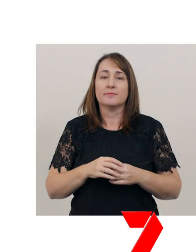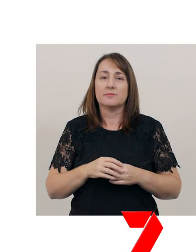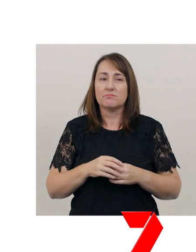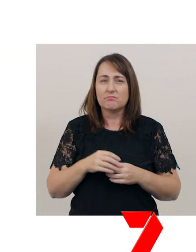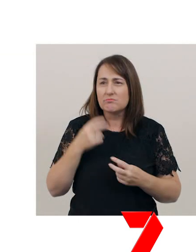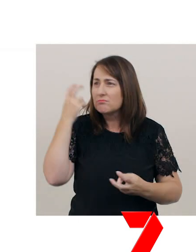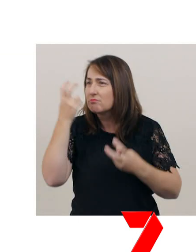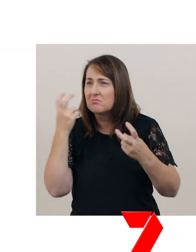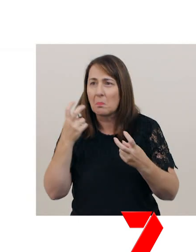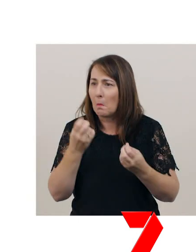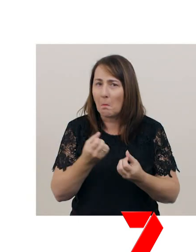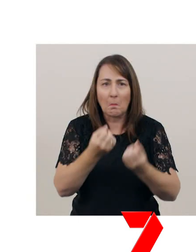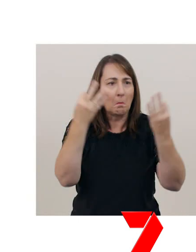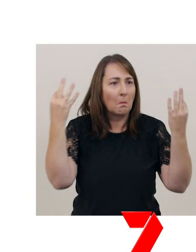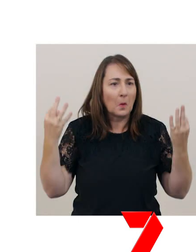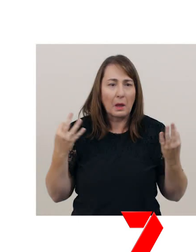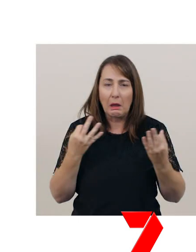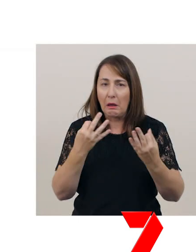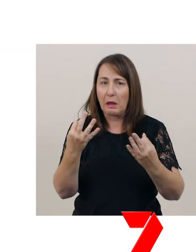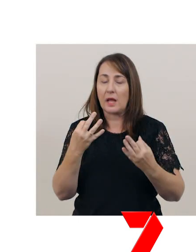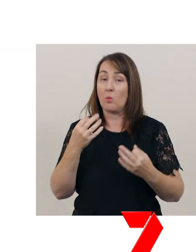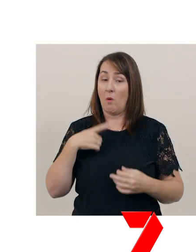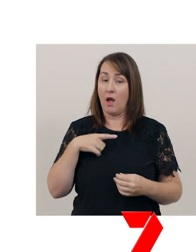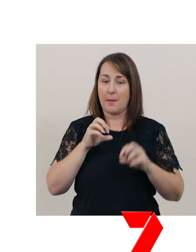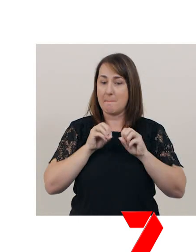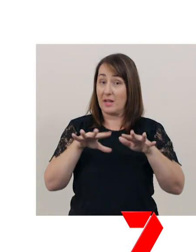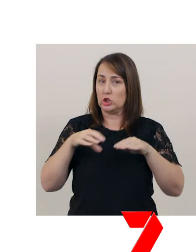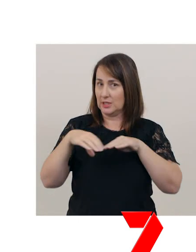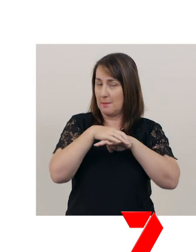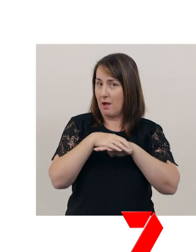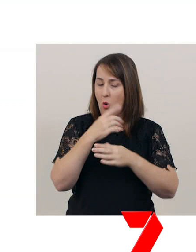because the slipper, magically, would change size to fit no-one but Ye Xian.